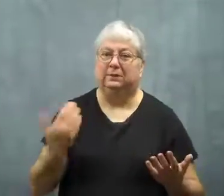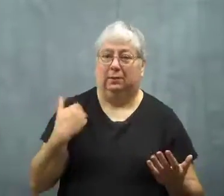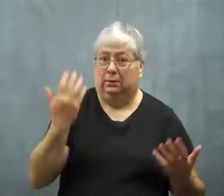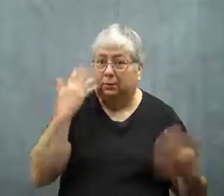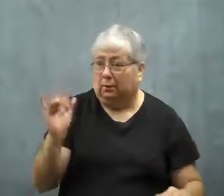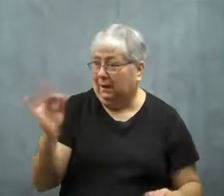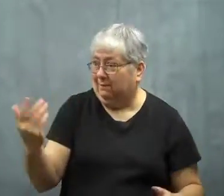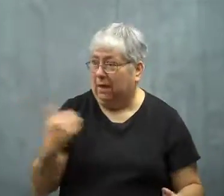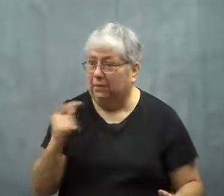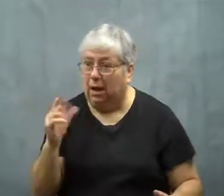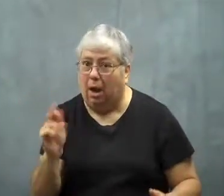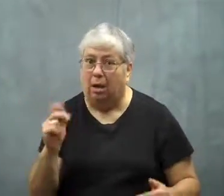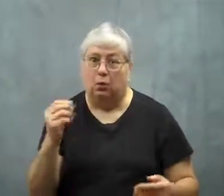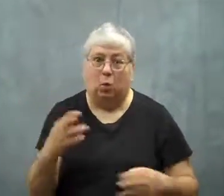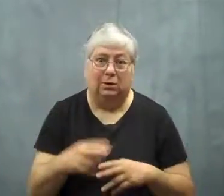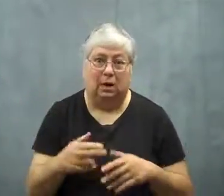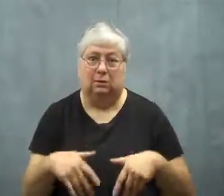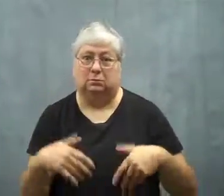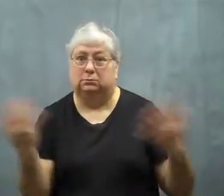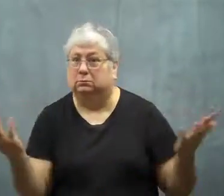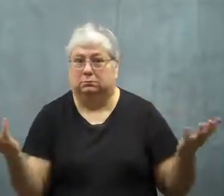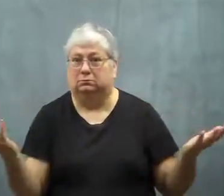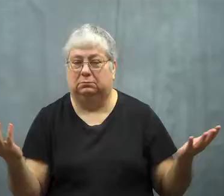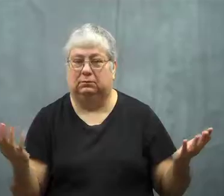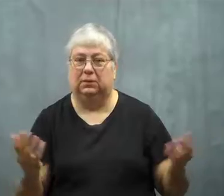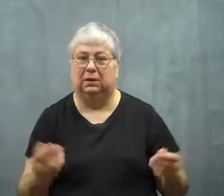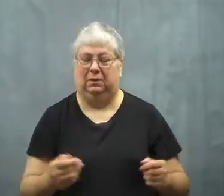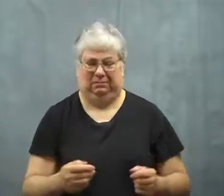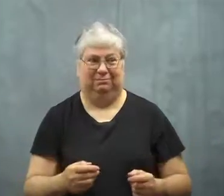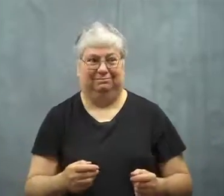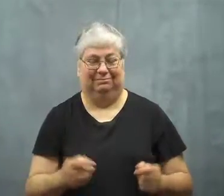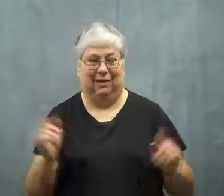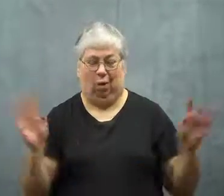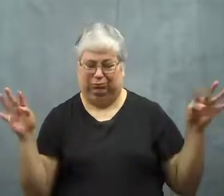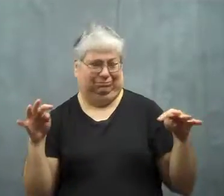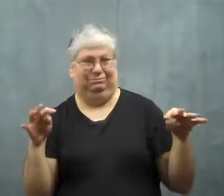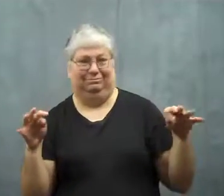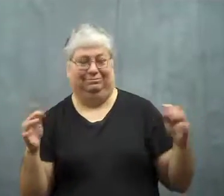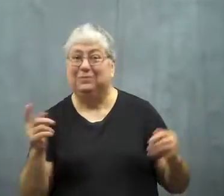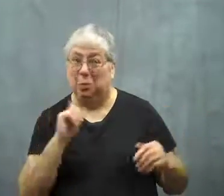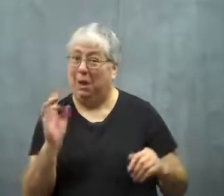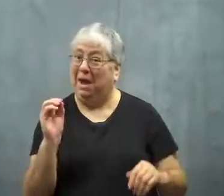and didn't know if he was armed or not.